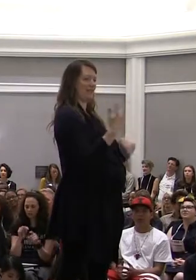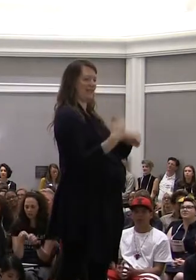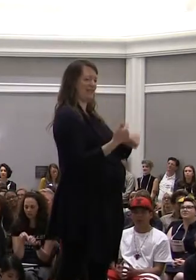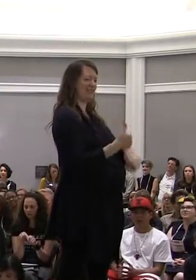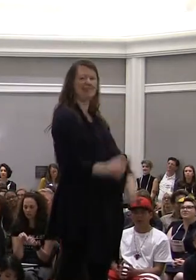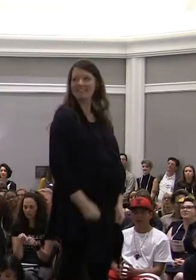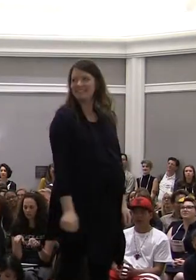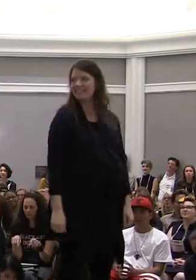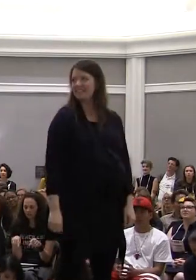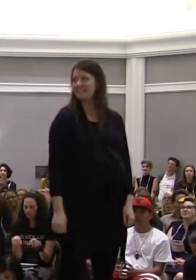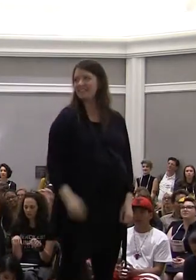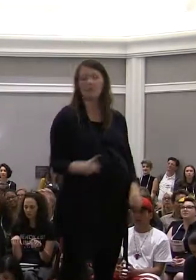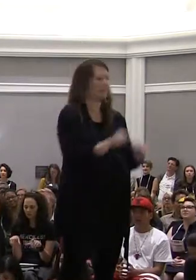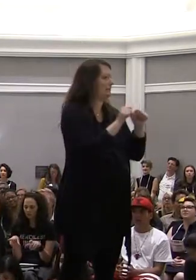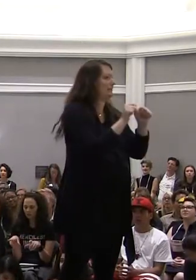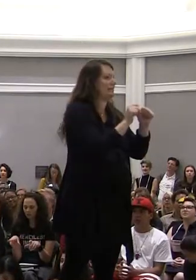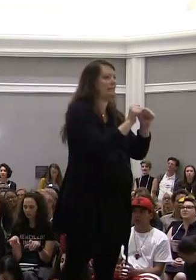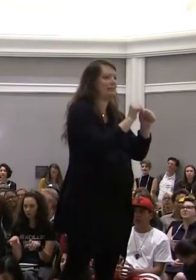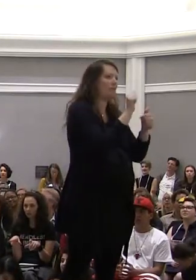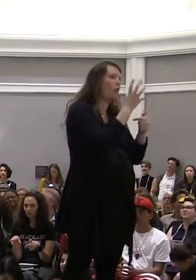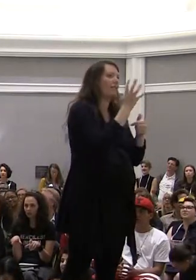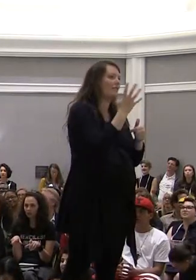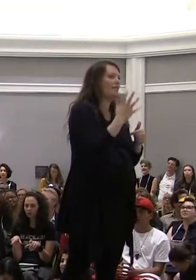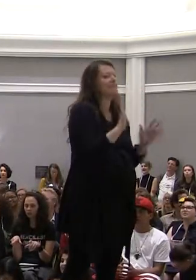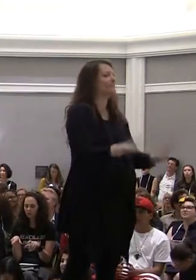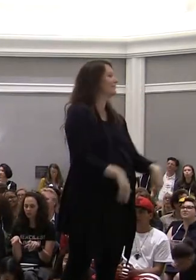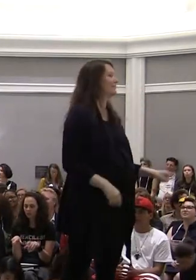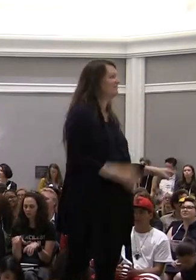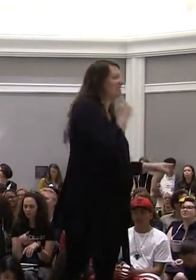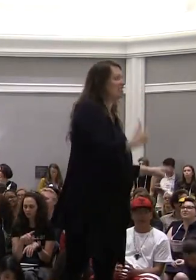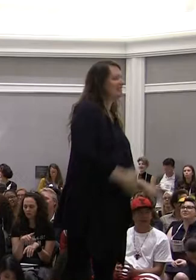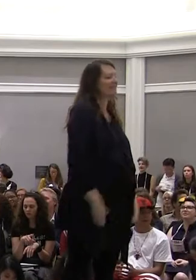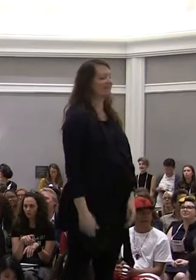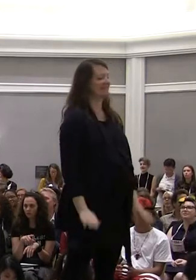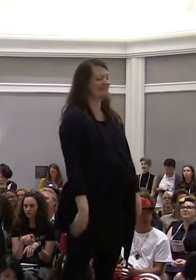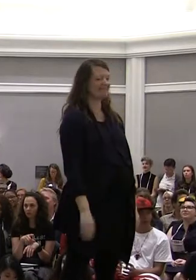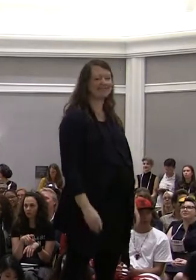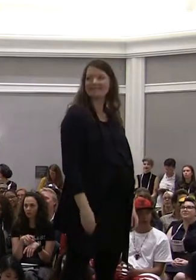I'm not going to keep going with all the numbers of the time but I'll just keep forward.